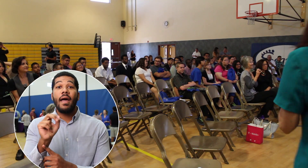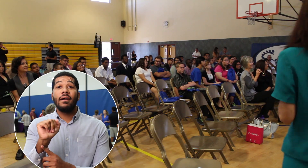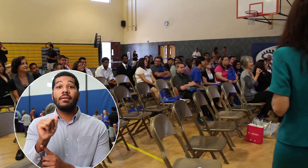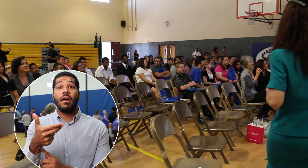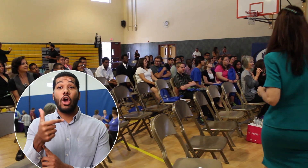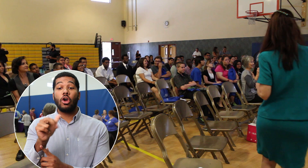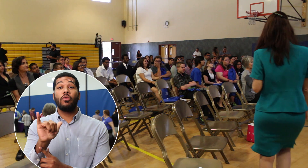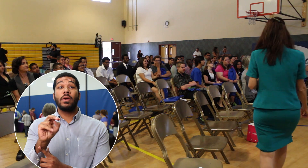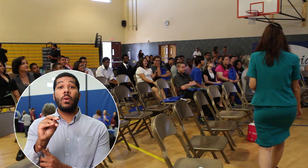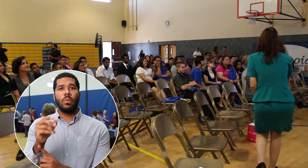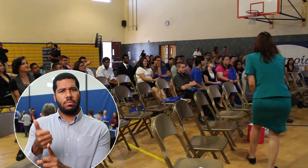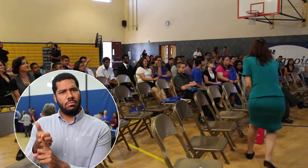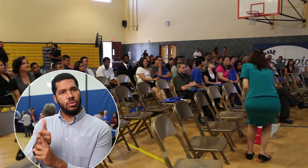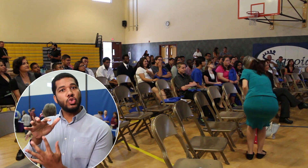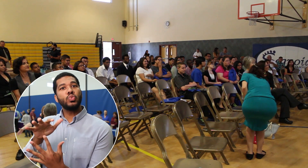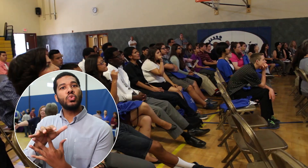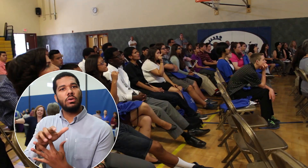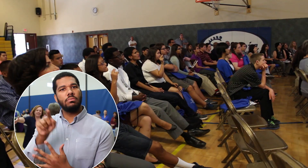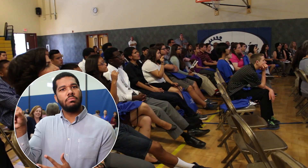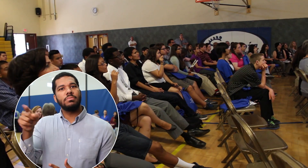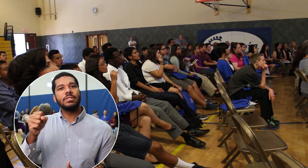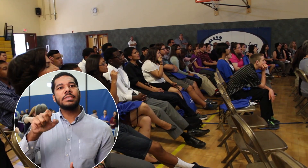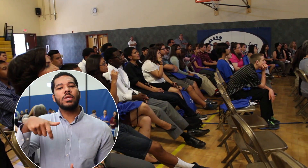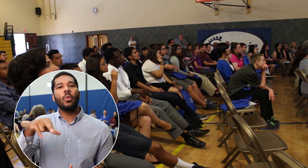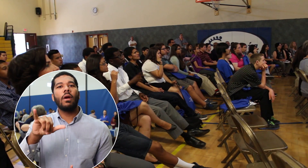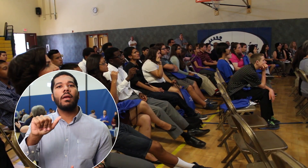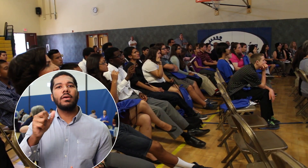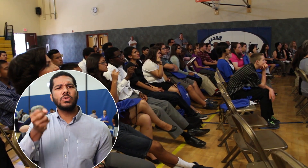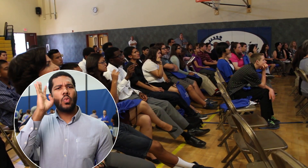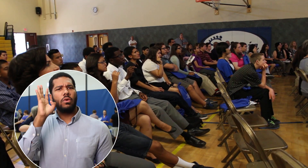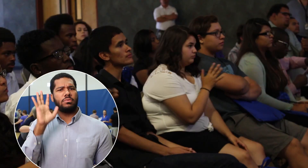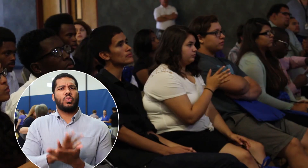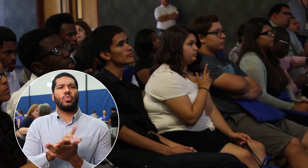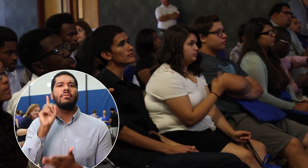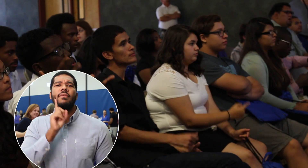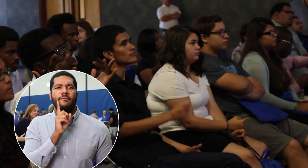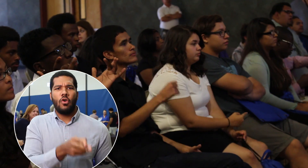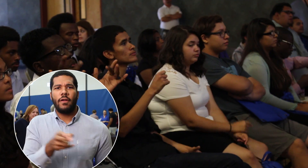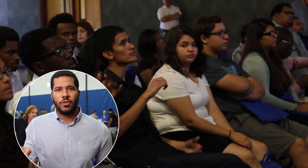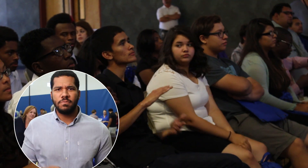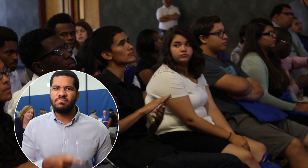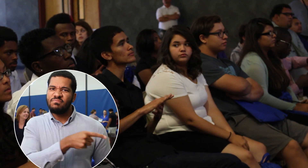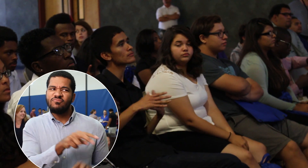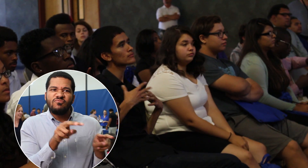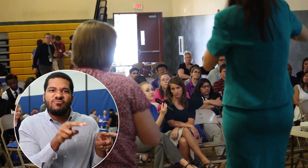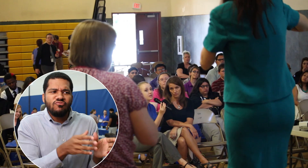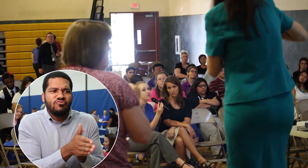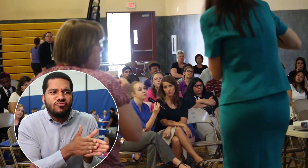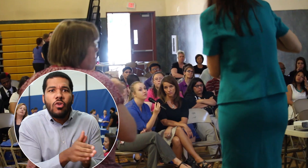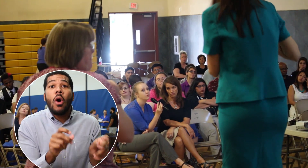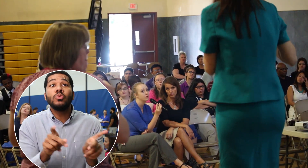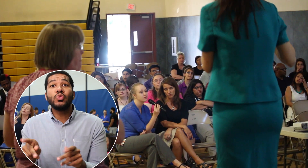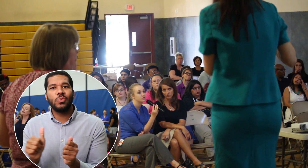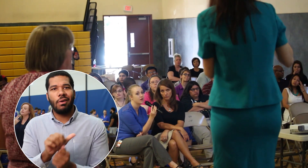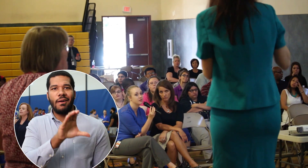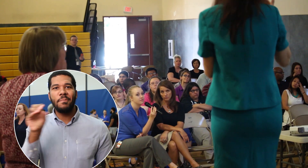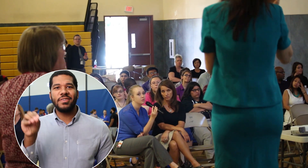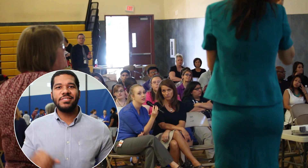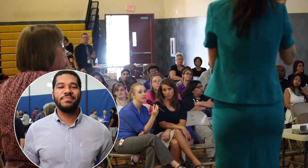Hannah Garino is a junior at Sequoia School for the Deaf and Hard of Hearing. She says she's looking forward to the opportunities with companies.